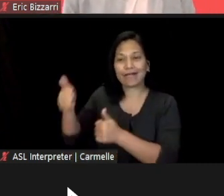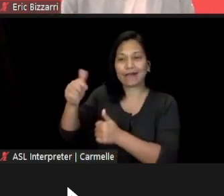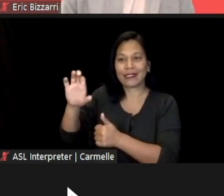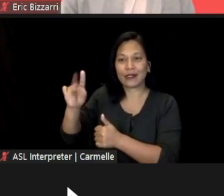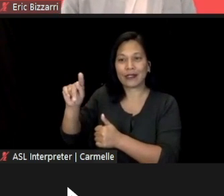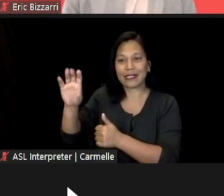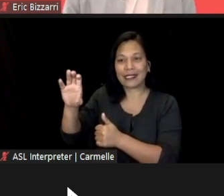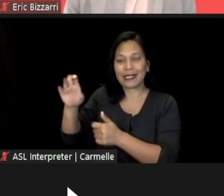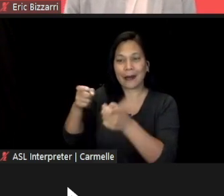And so.